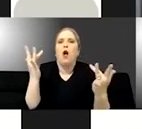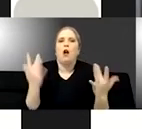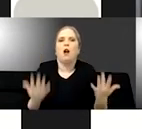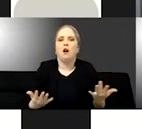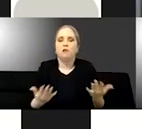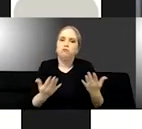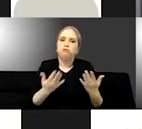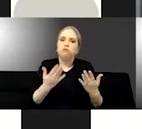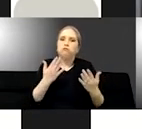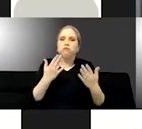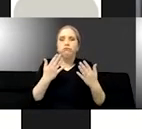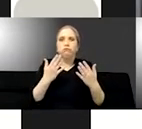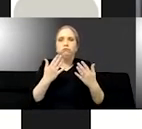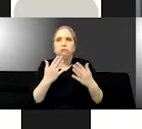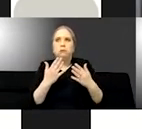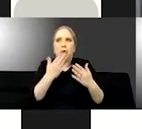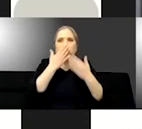I think those are discussions that are not necessarily happening with disabled or nondisabled people.